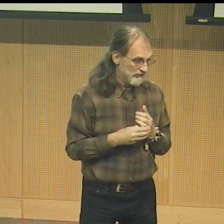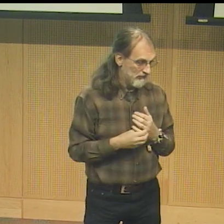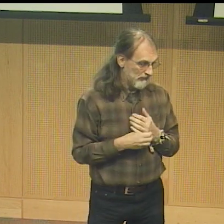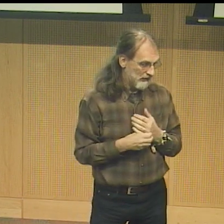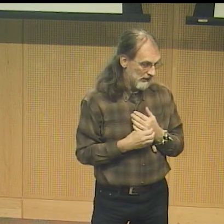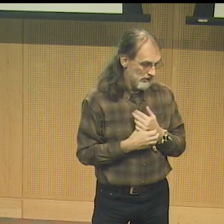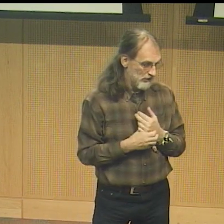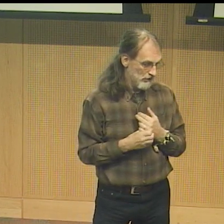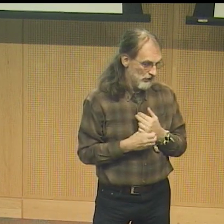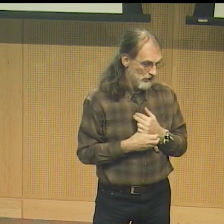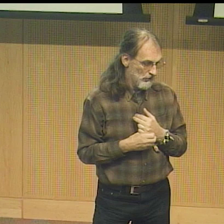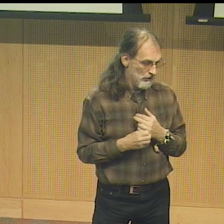why it's so powerful.